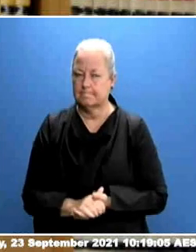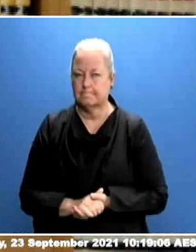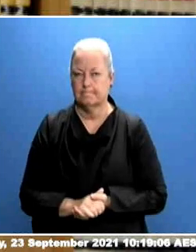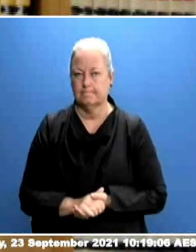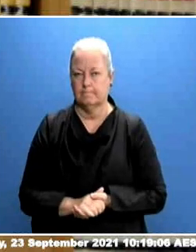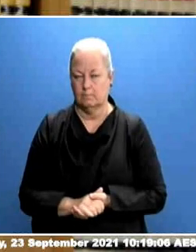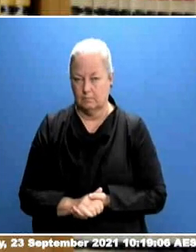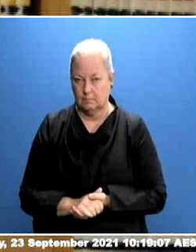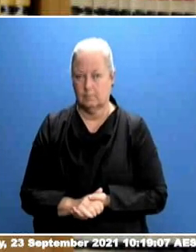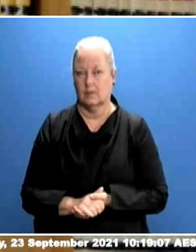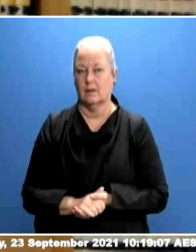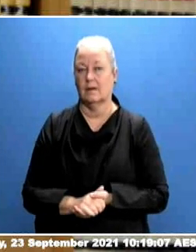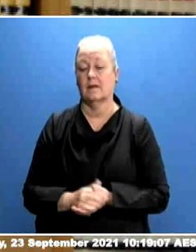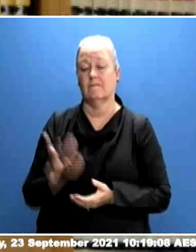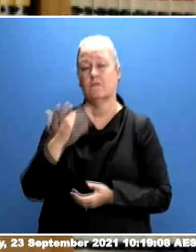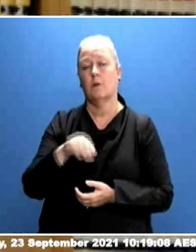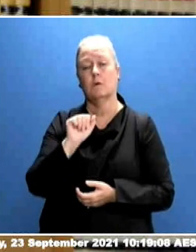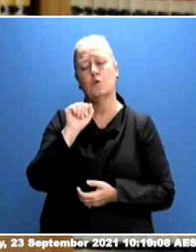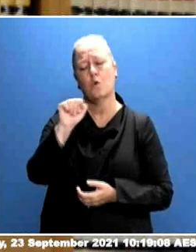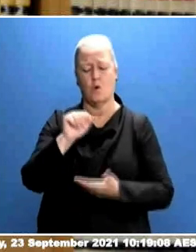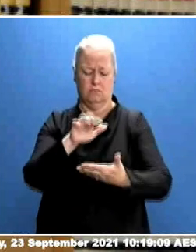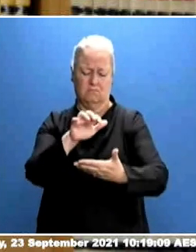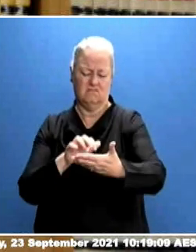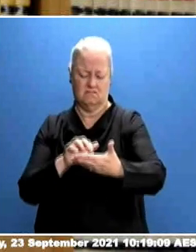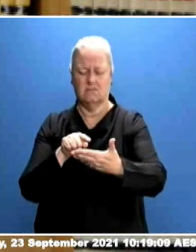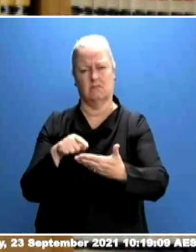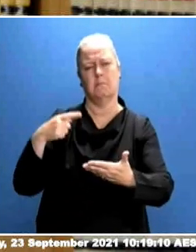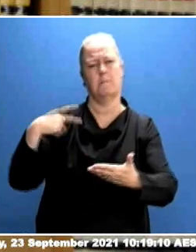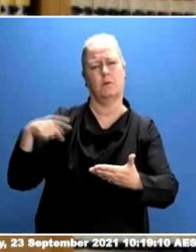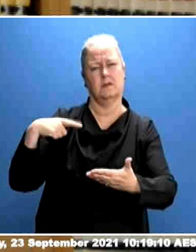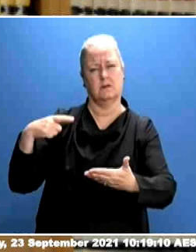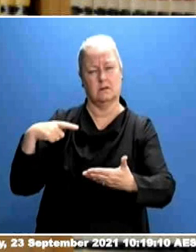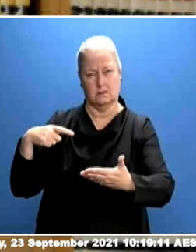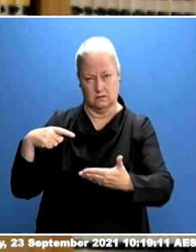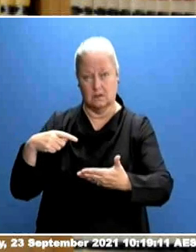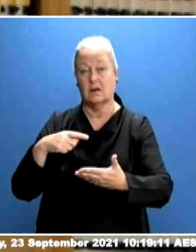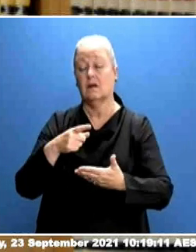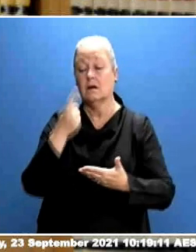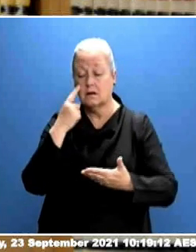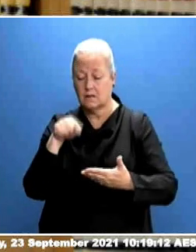From that rationale and the purpose and that time period, if we go back to the question about the distinction